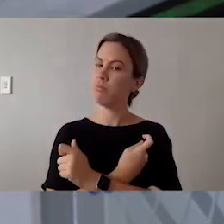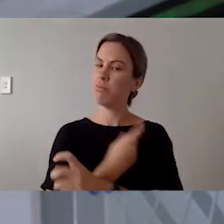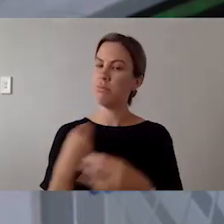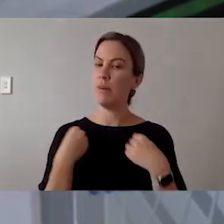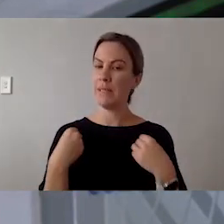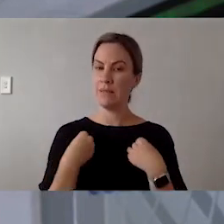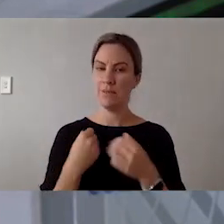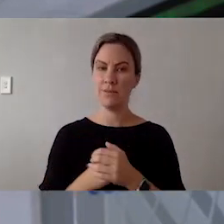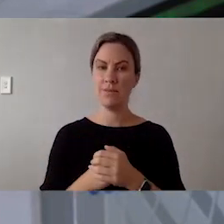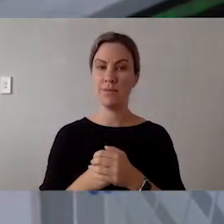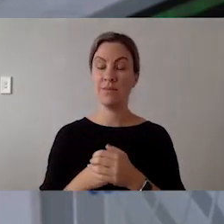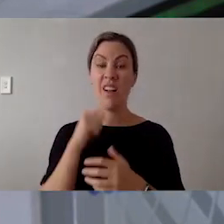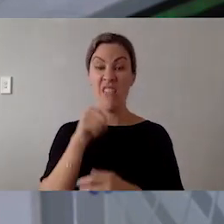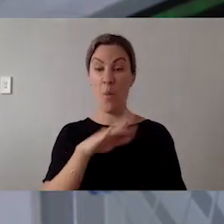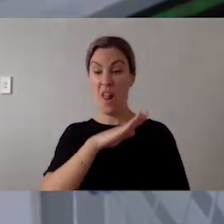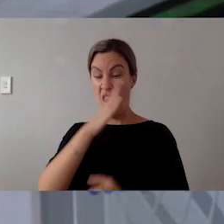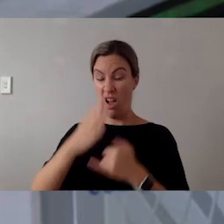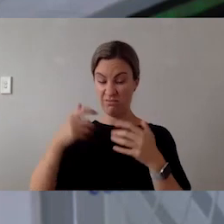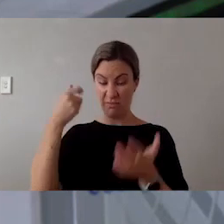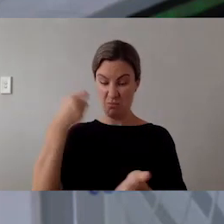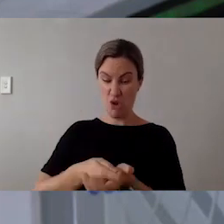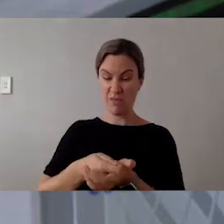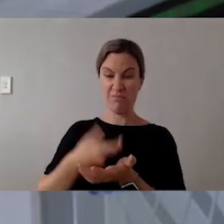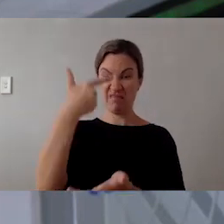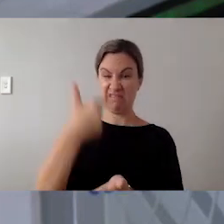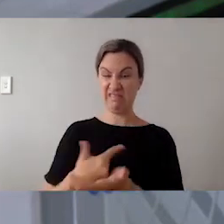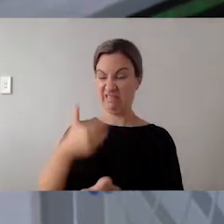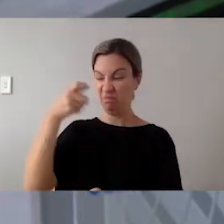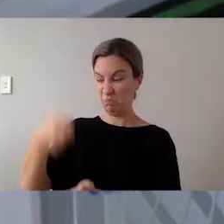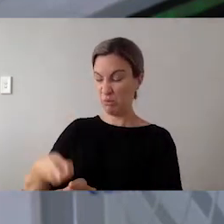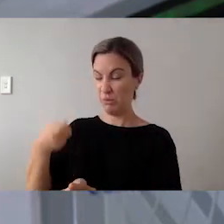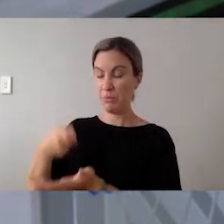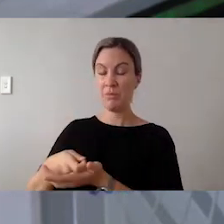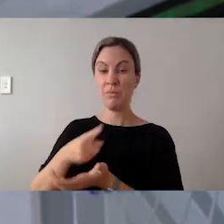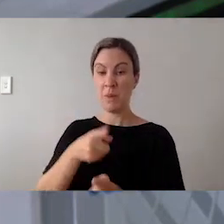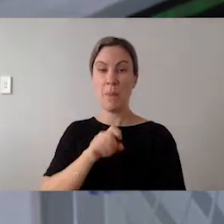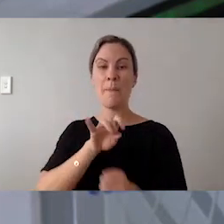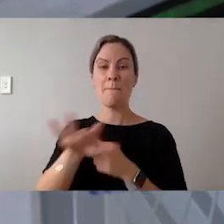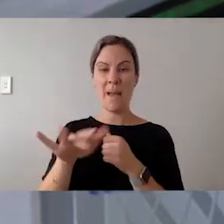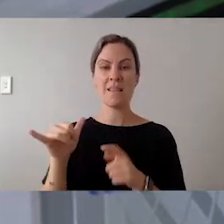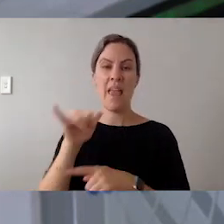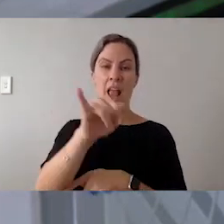Gordon took Continental from last in every single metric for an airline to the best airline in the world six years in a row. He took their share